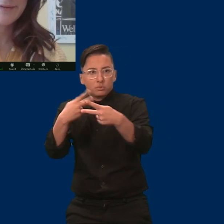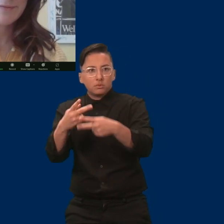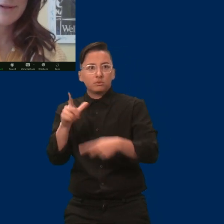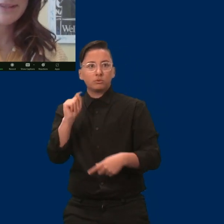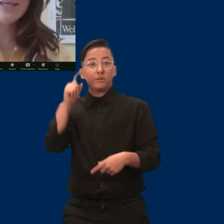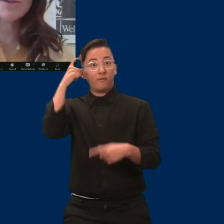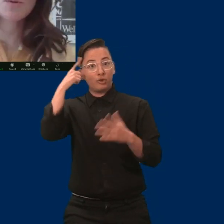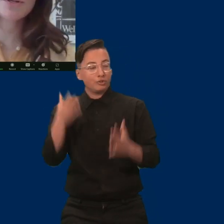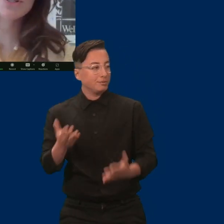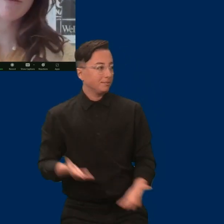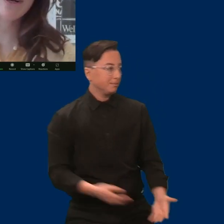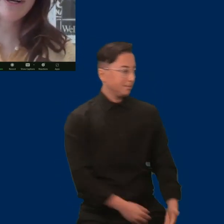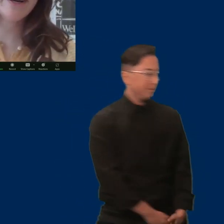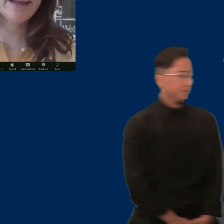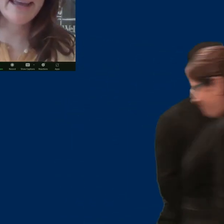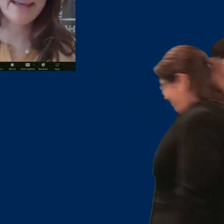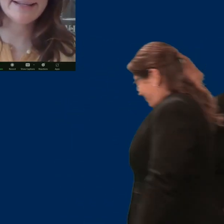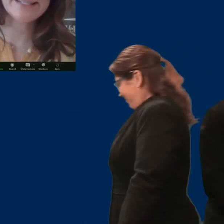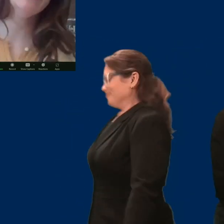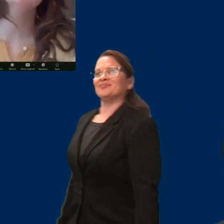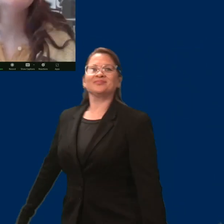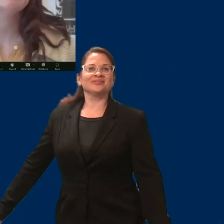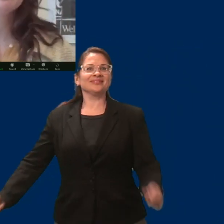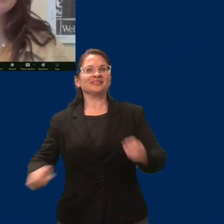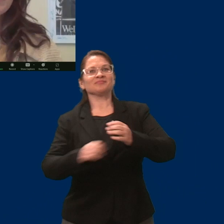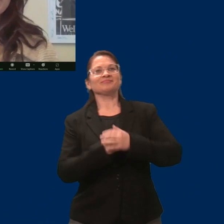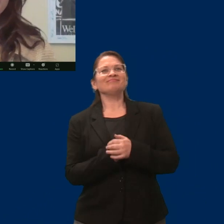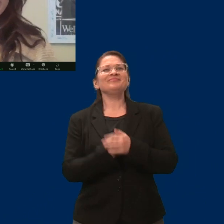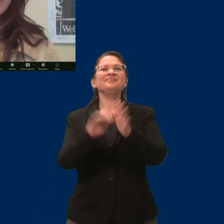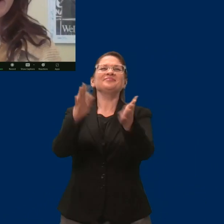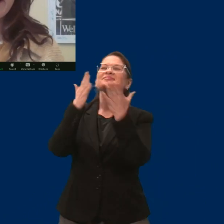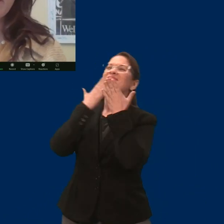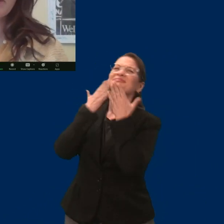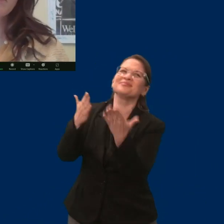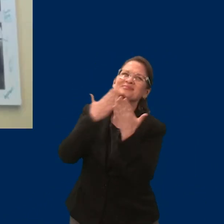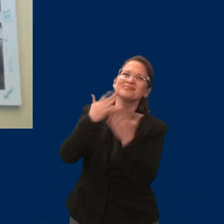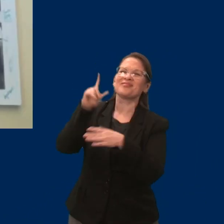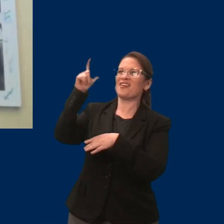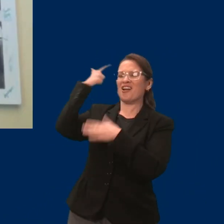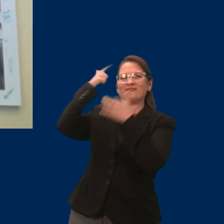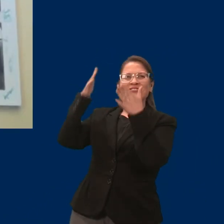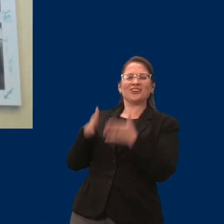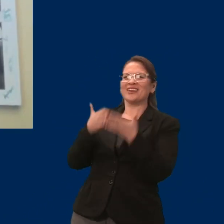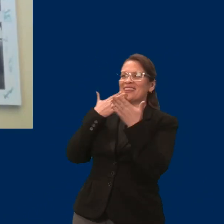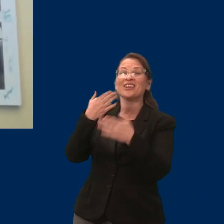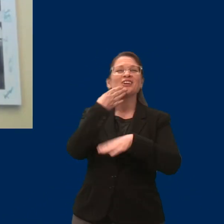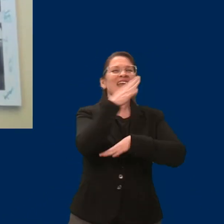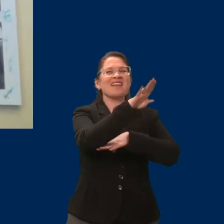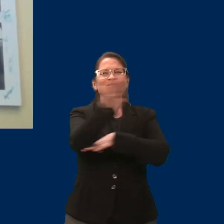Well, thank you so much, Governor, and good afternoon, everybody. I'm Peggy Flanagan.